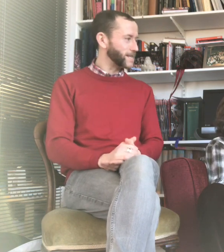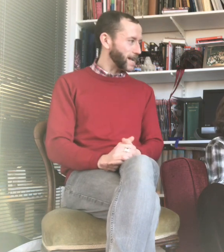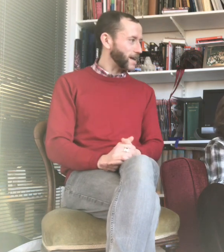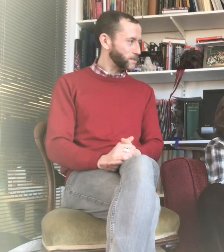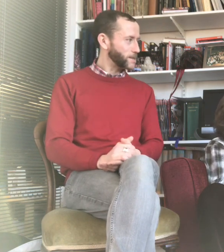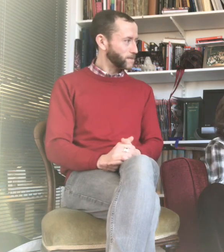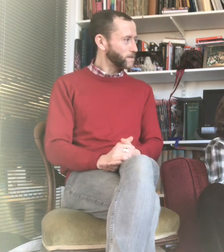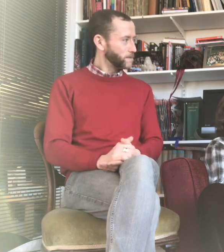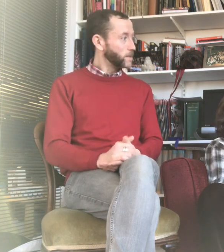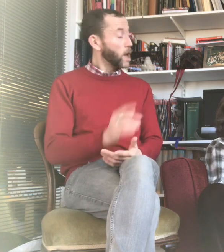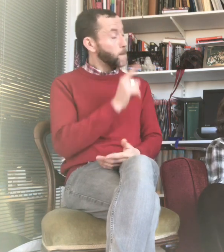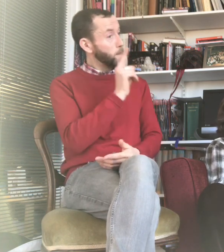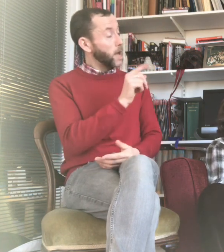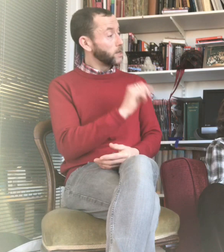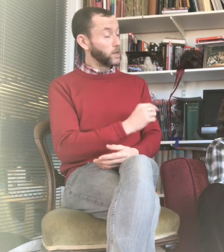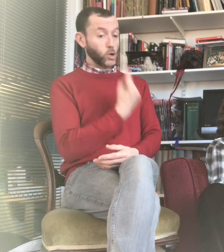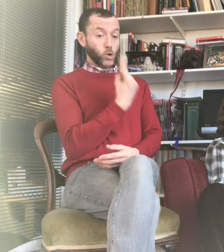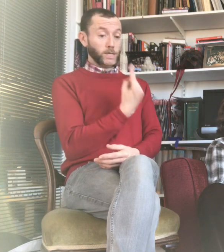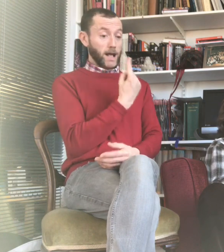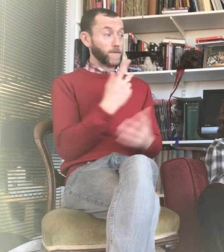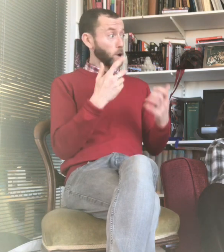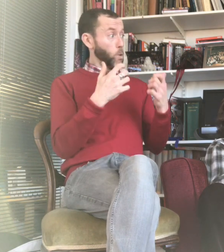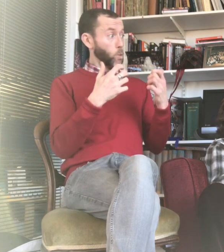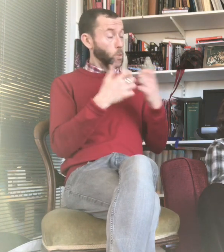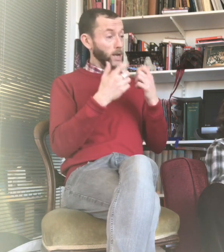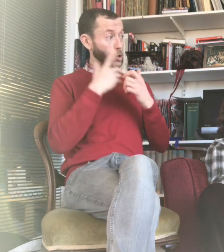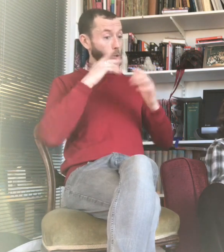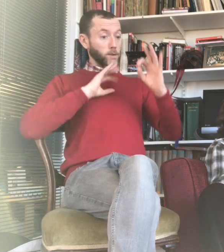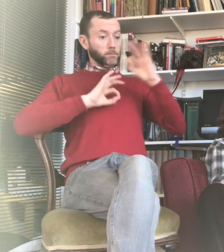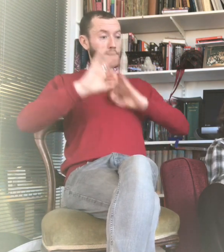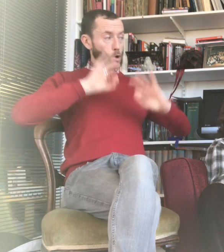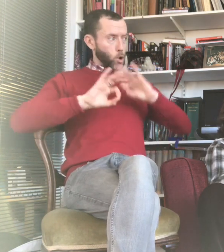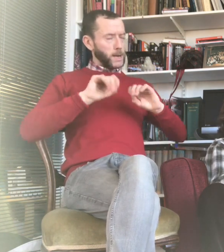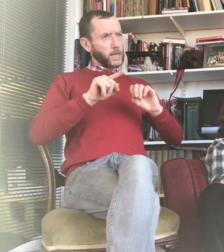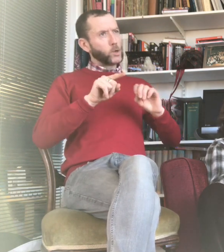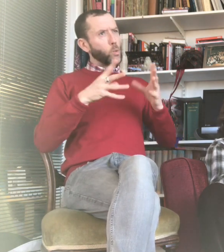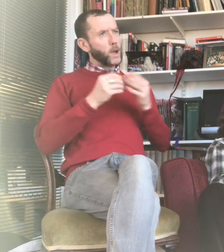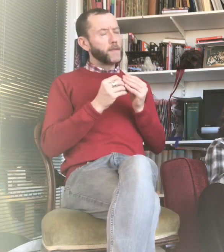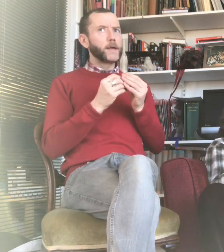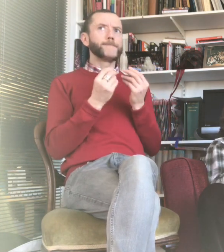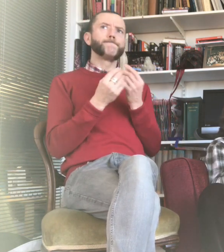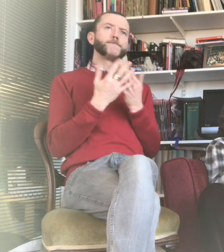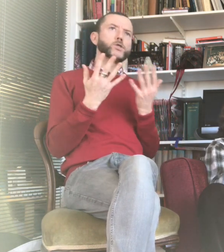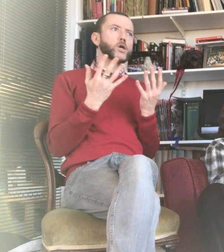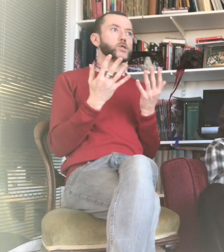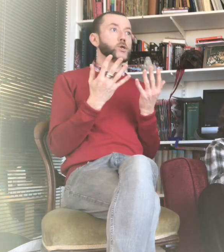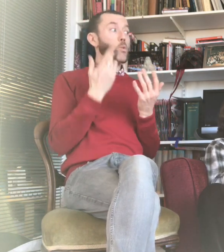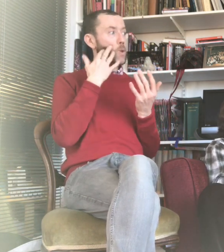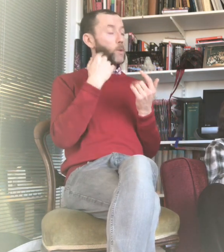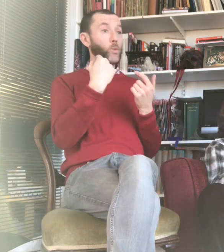But you see you do it with such...you know...we auditioned a number of